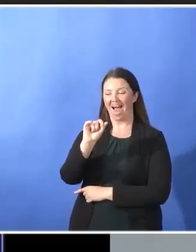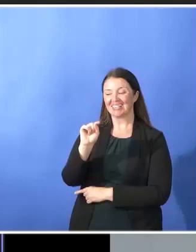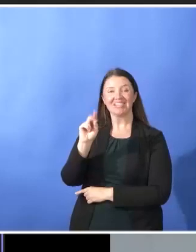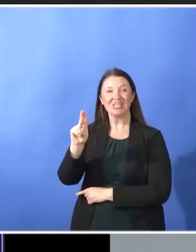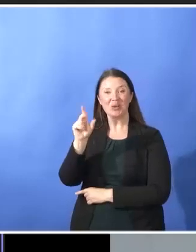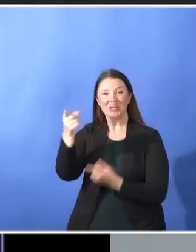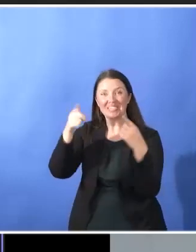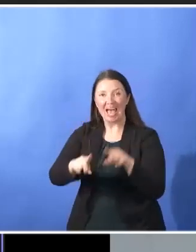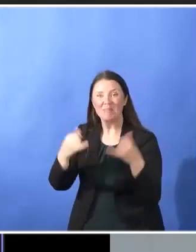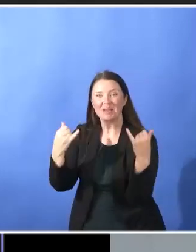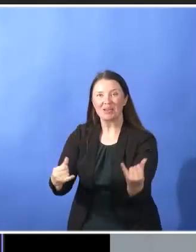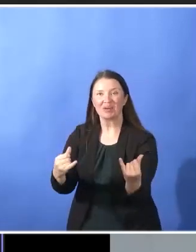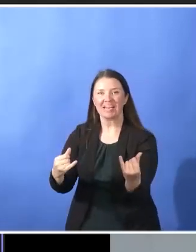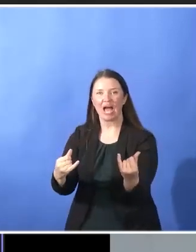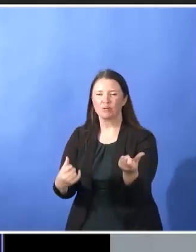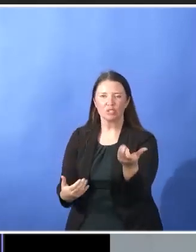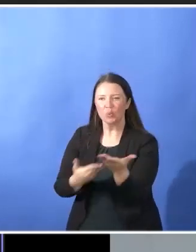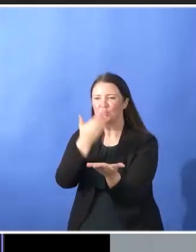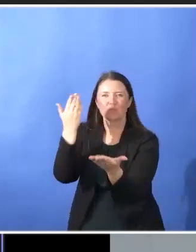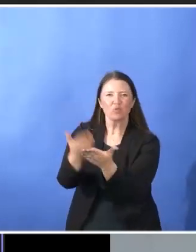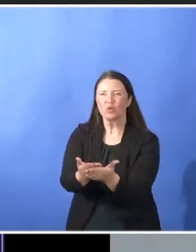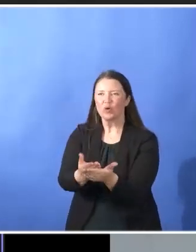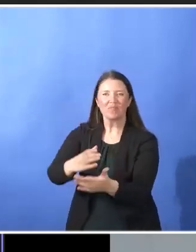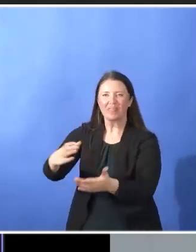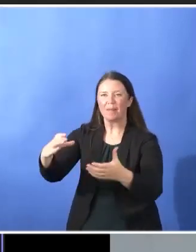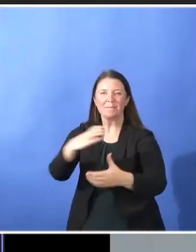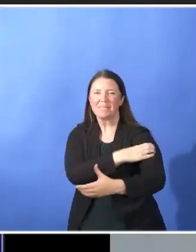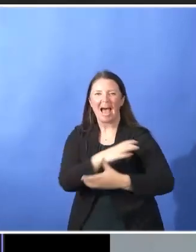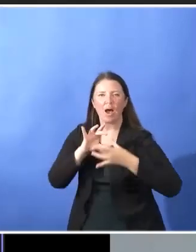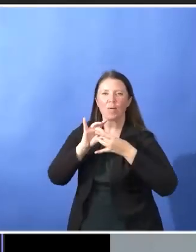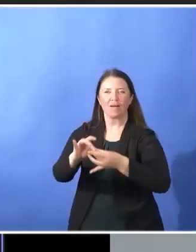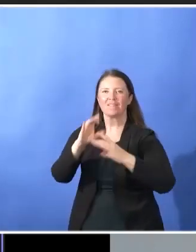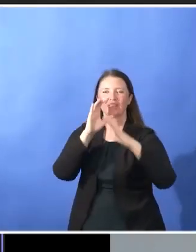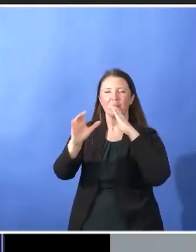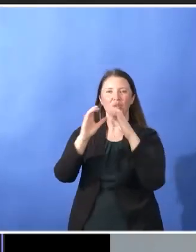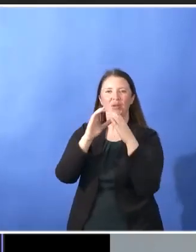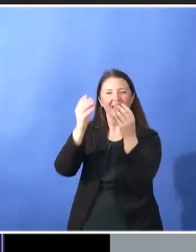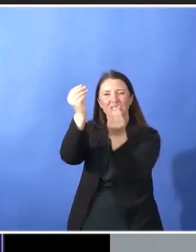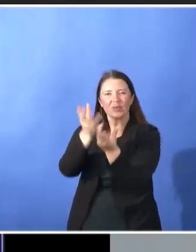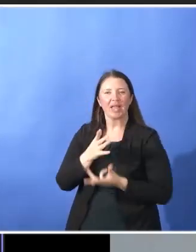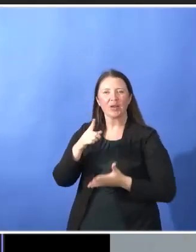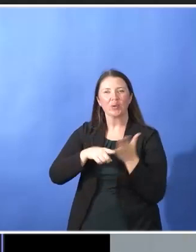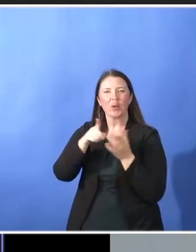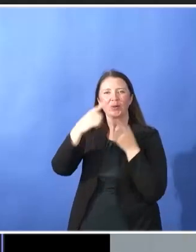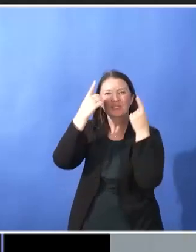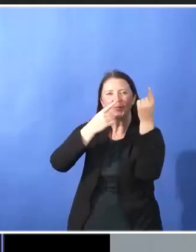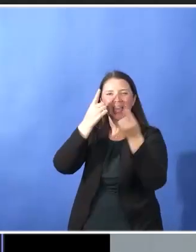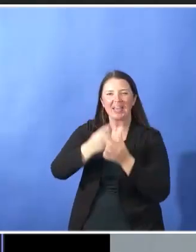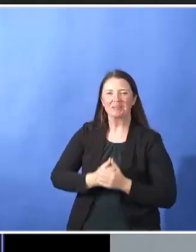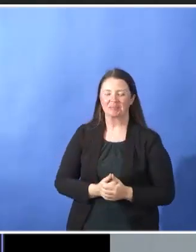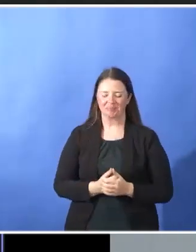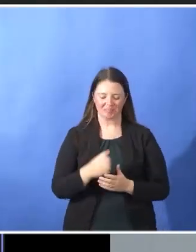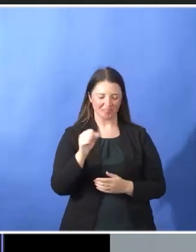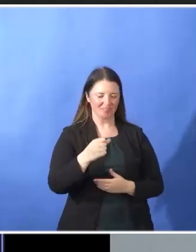THANK YOU, MADAME CHAIRWOMAN.